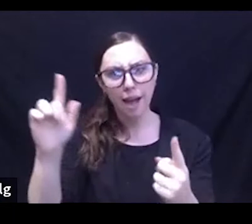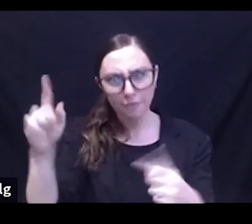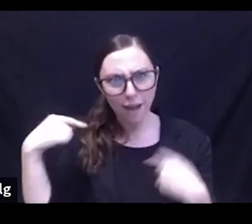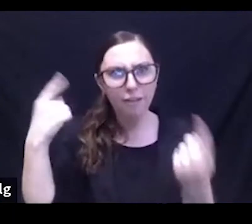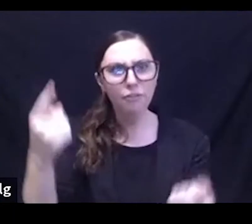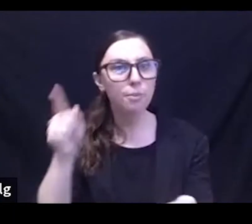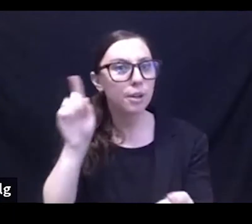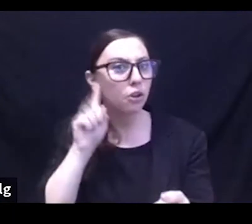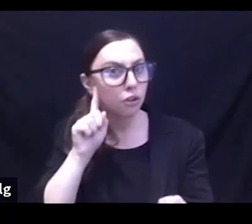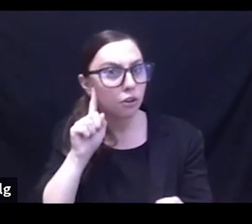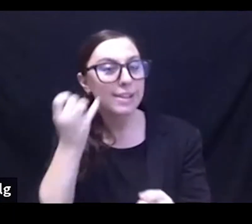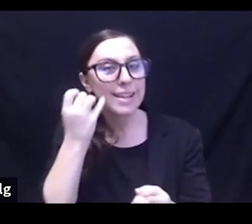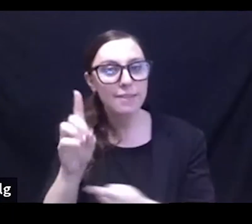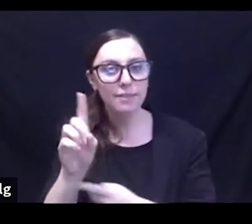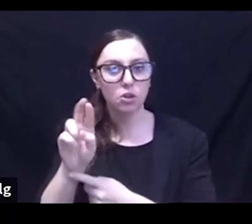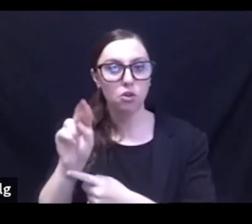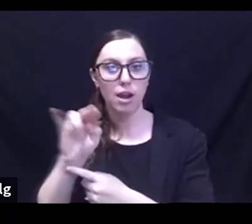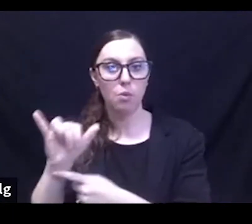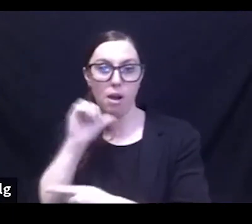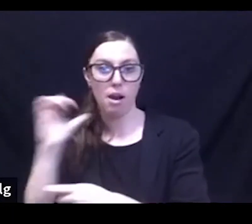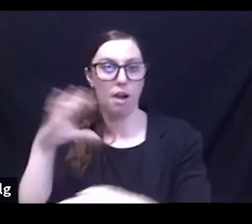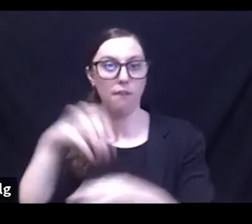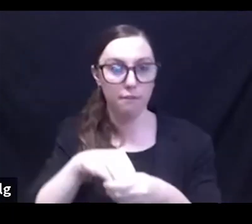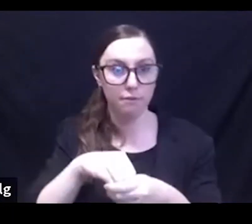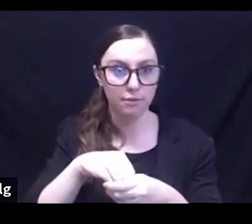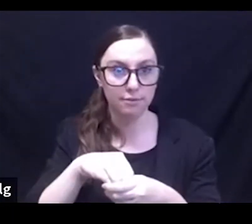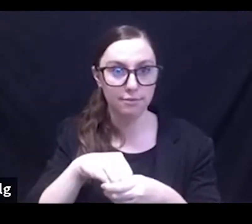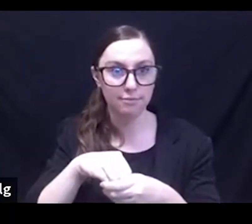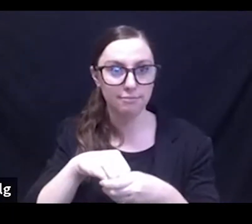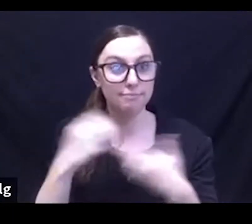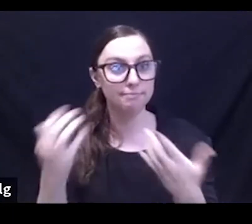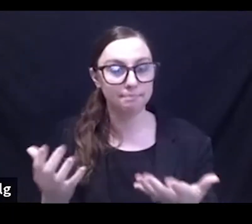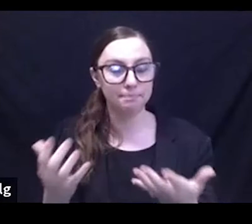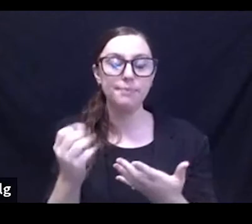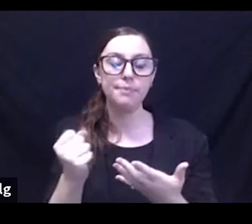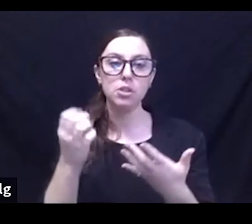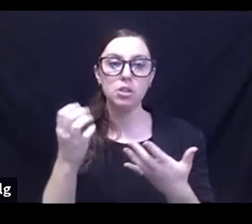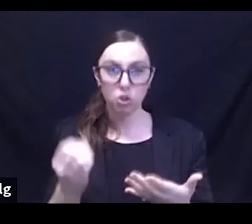heard, had DRNY not intervened. So going into